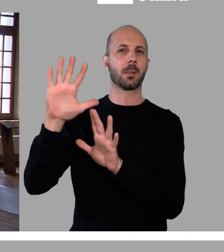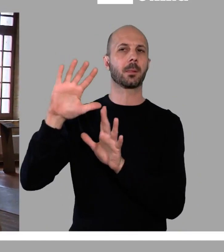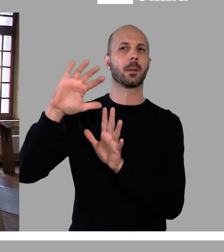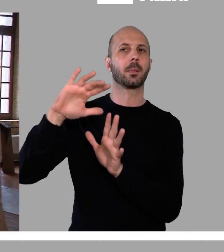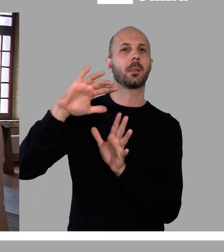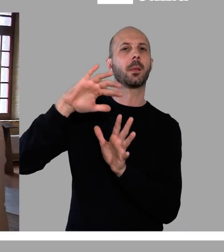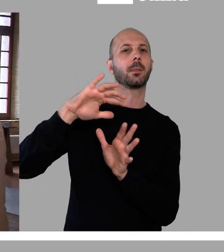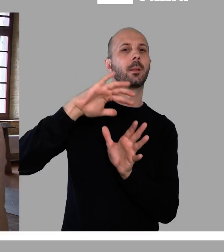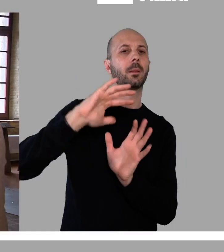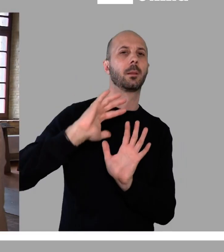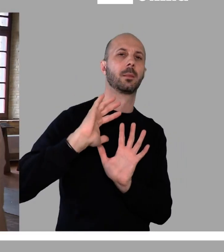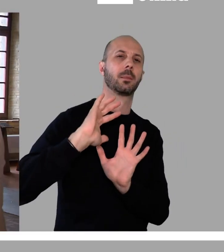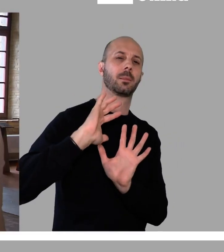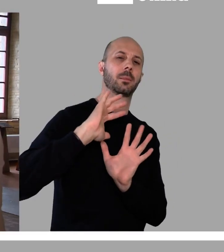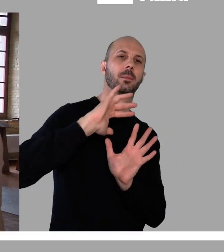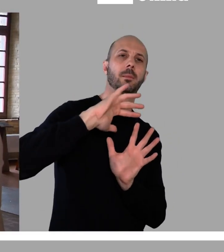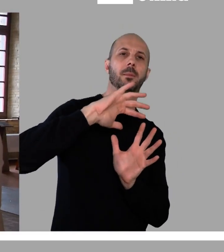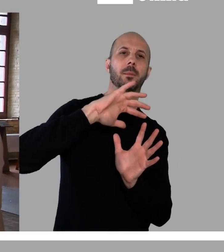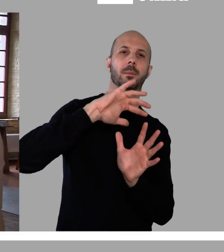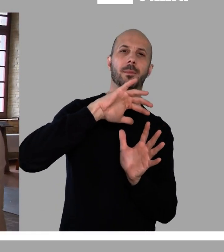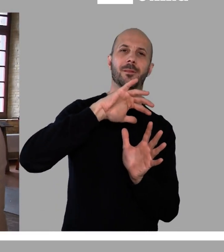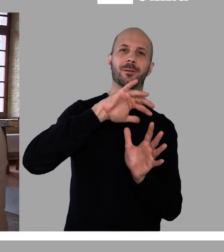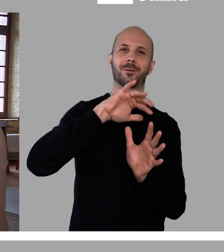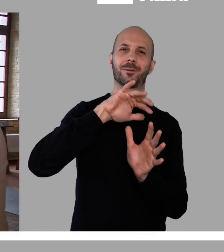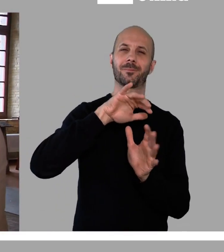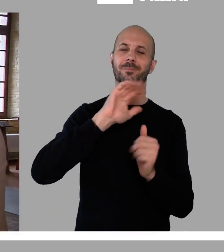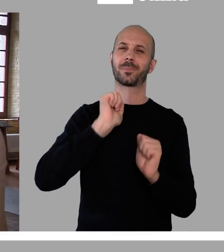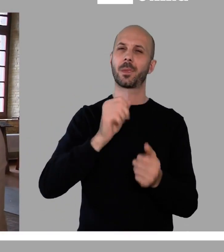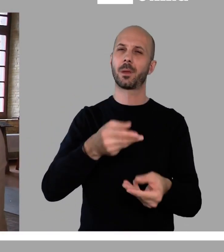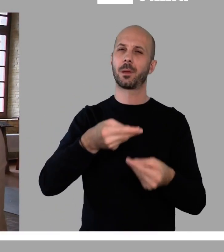to see first-hand and touch